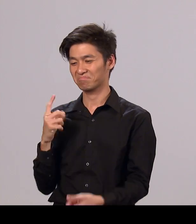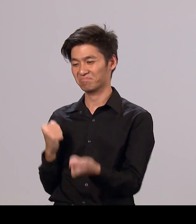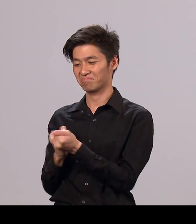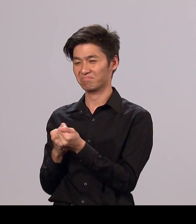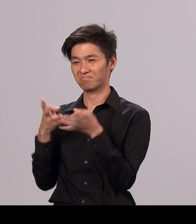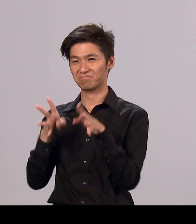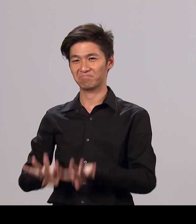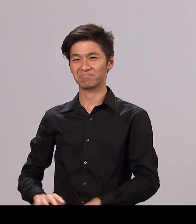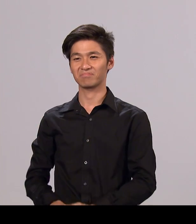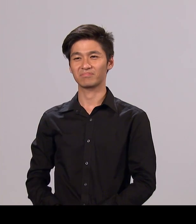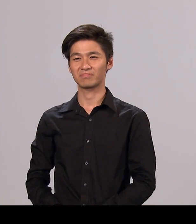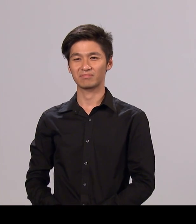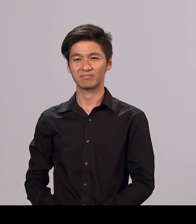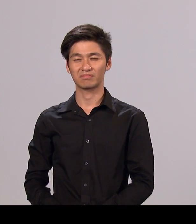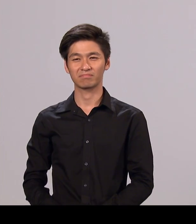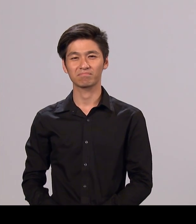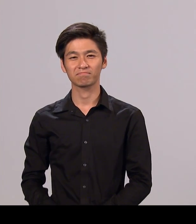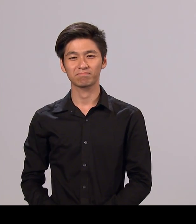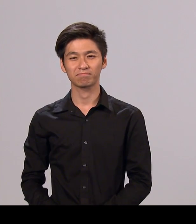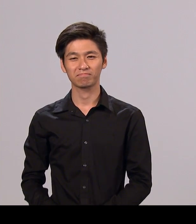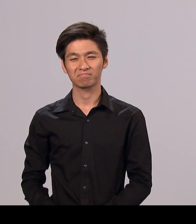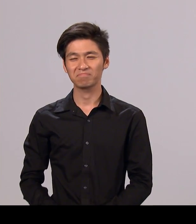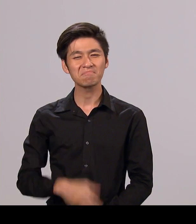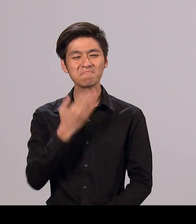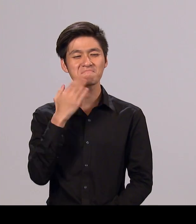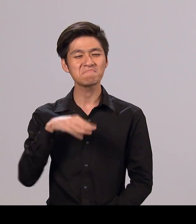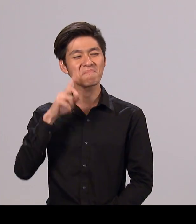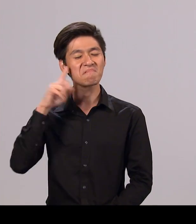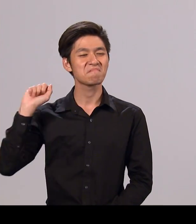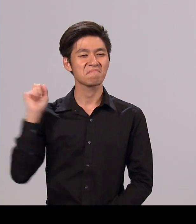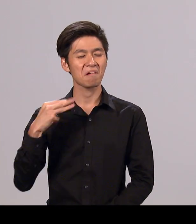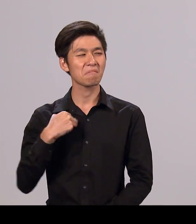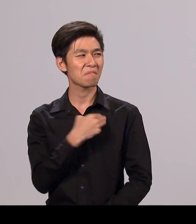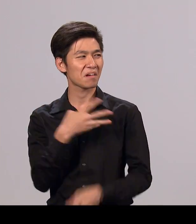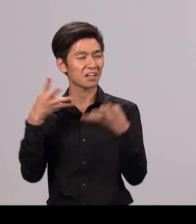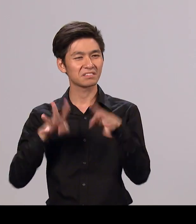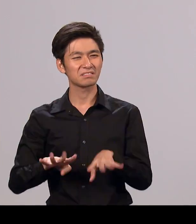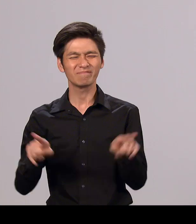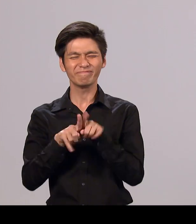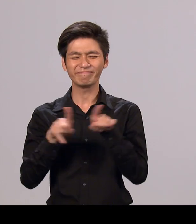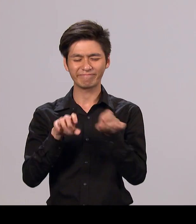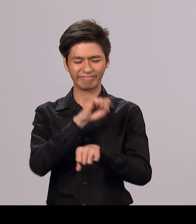And that will be very bad for all of the members of ASEAN, and for Singapore, too.